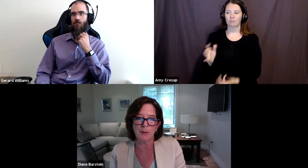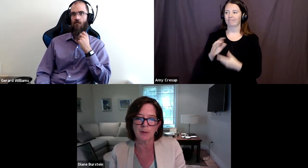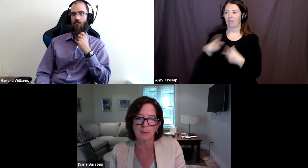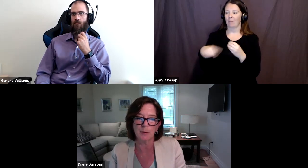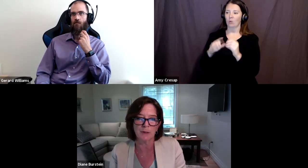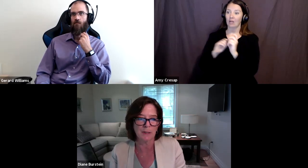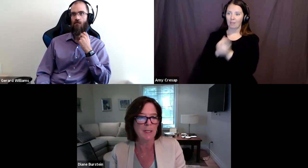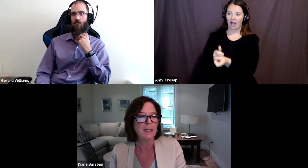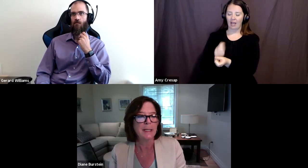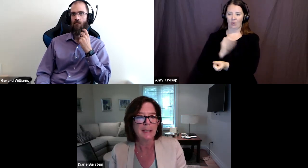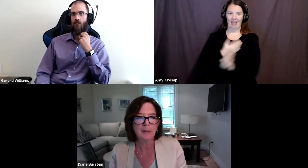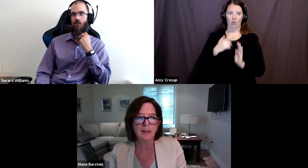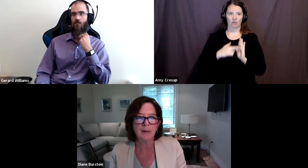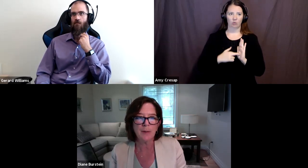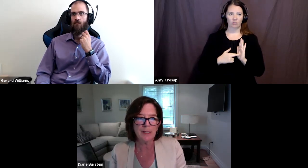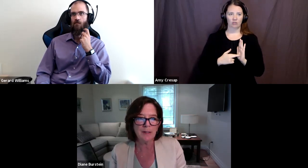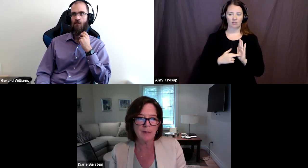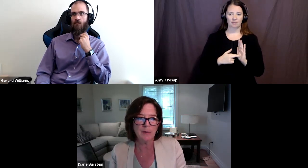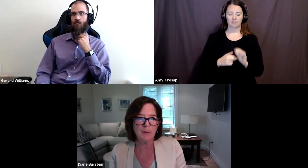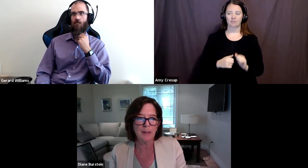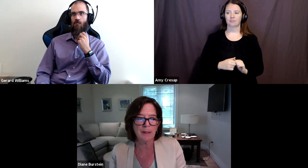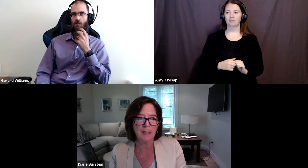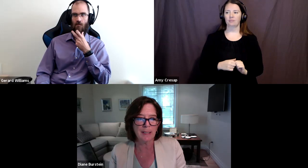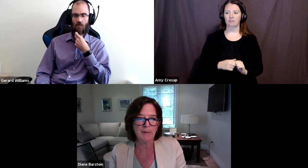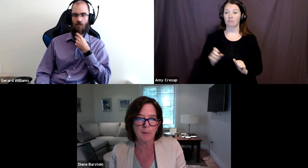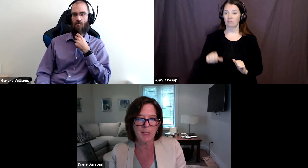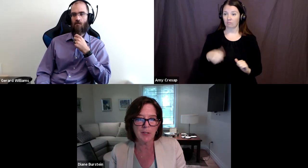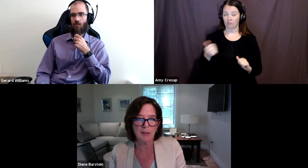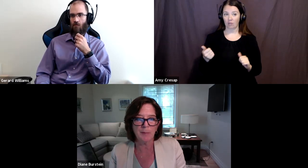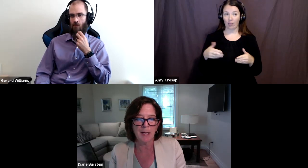our rules. There are other ways to get information about